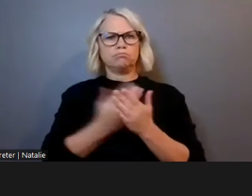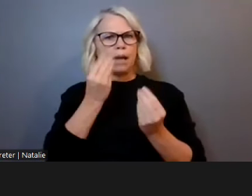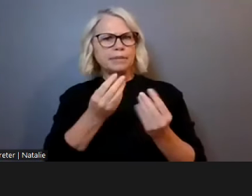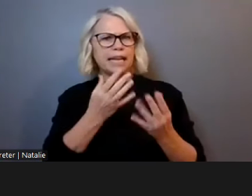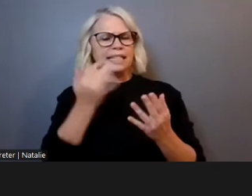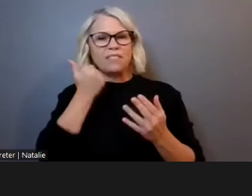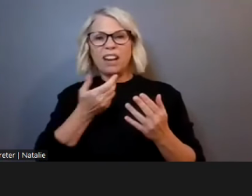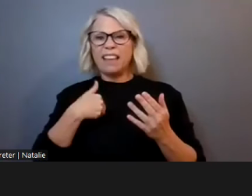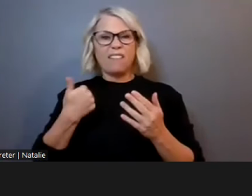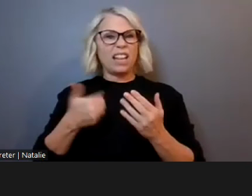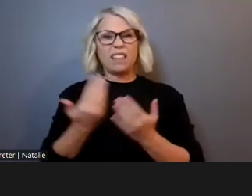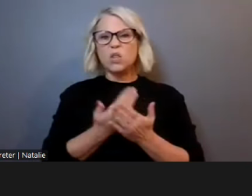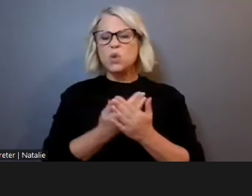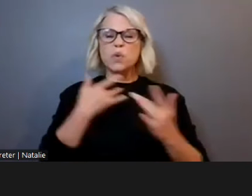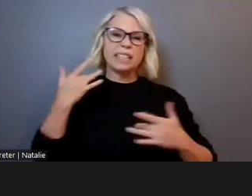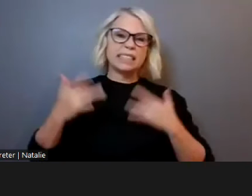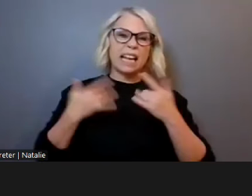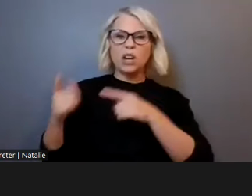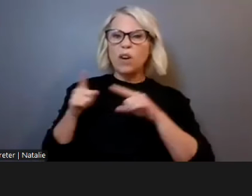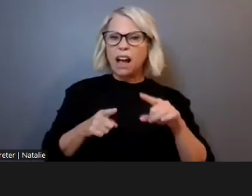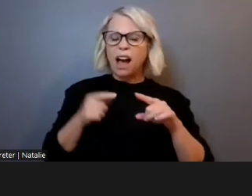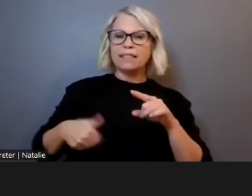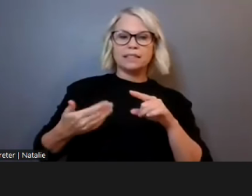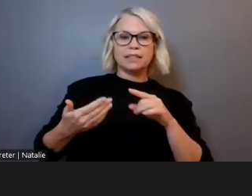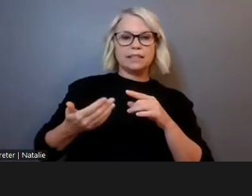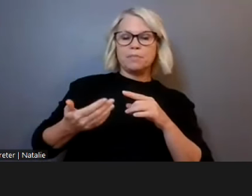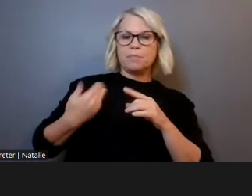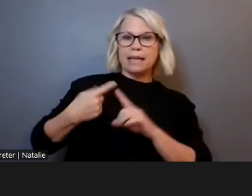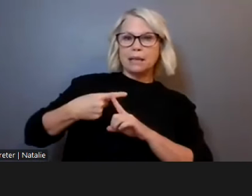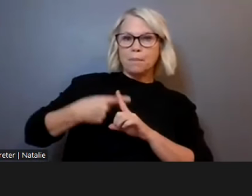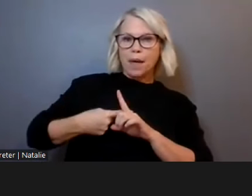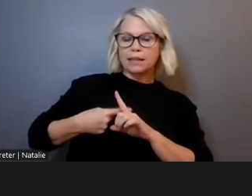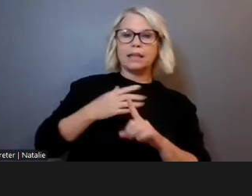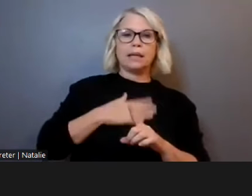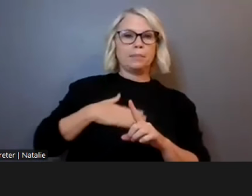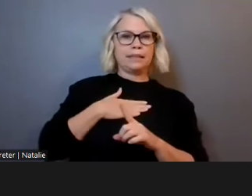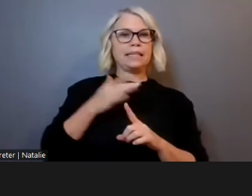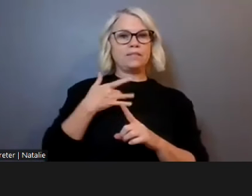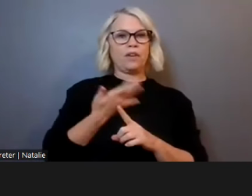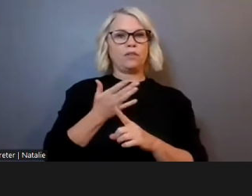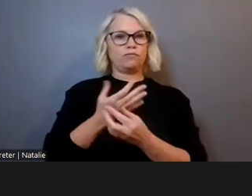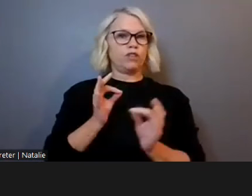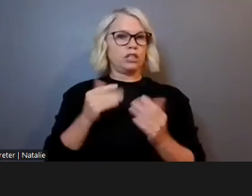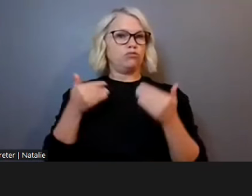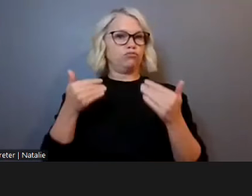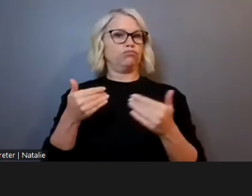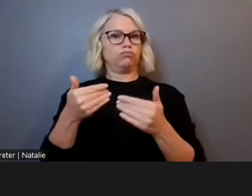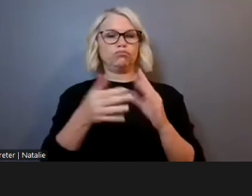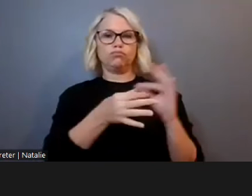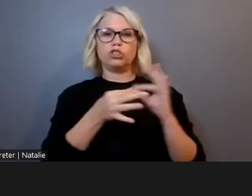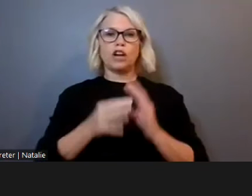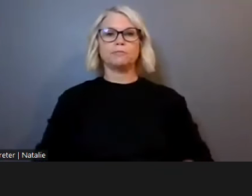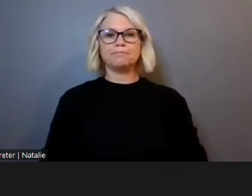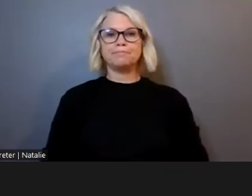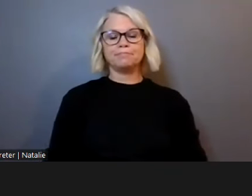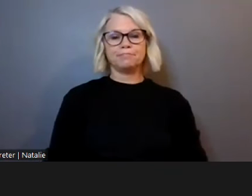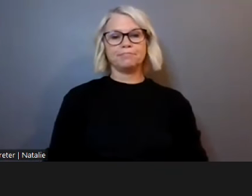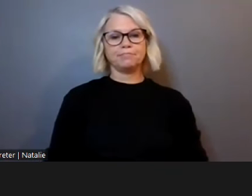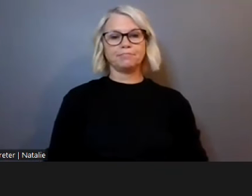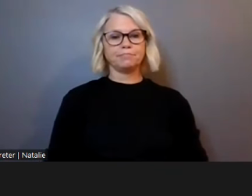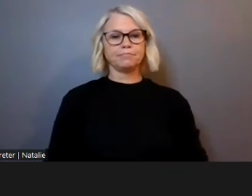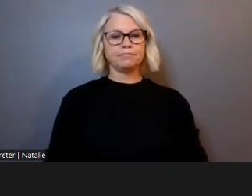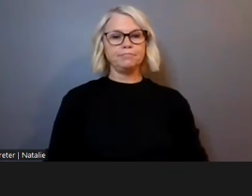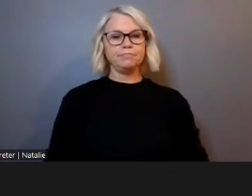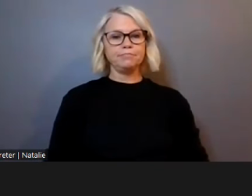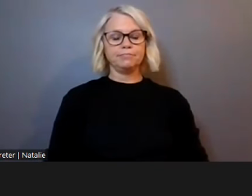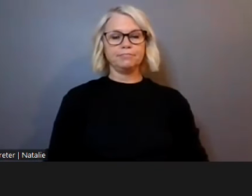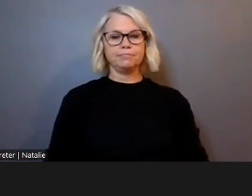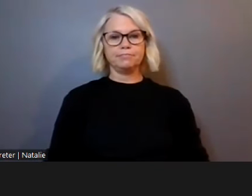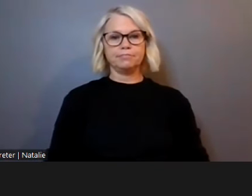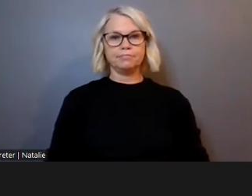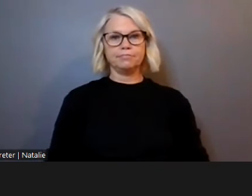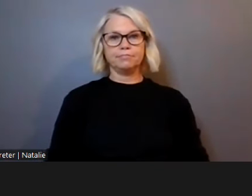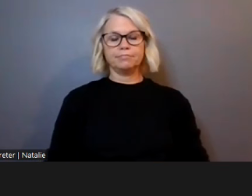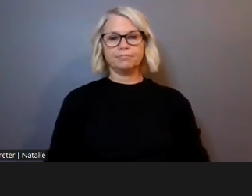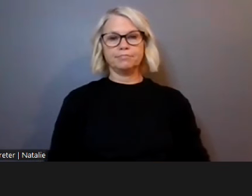anything new or exciting that has been going on this past month, please feel free to share.